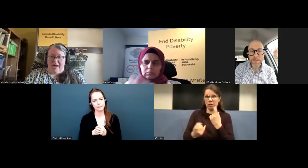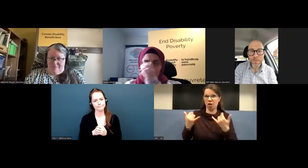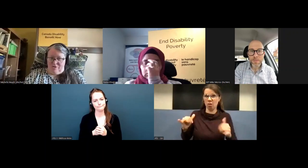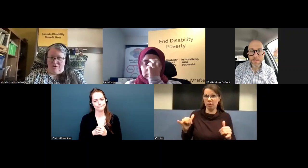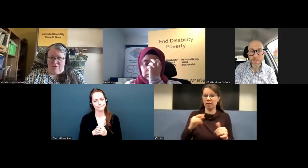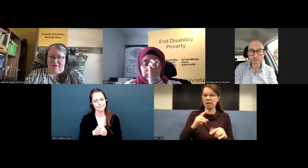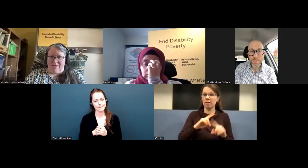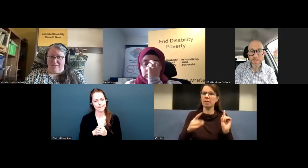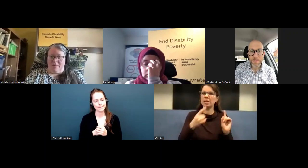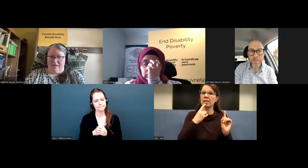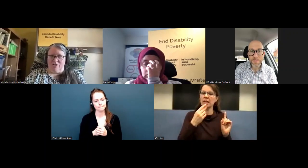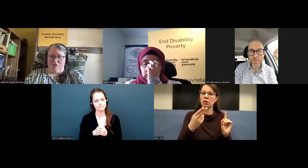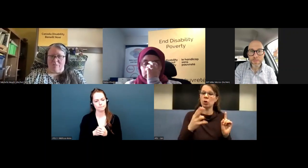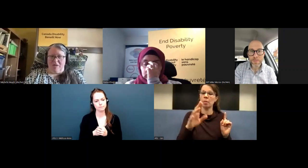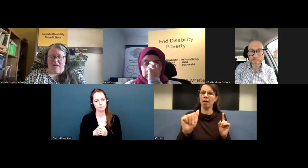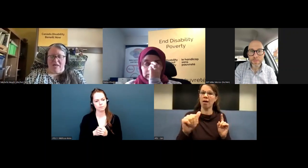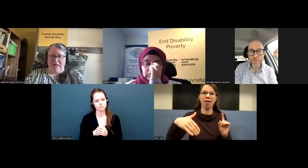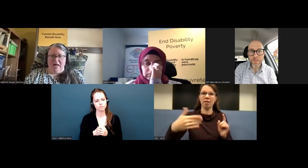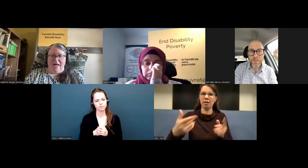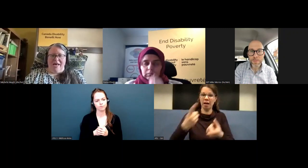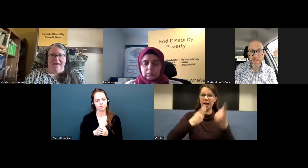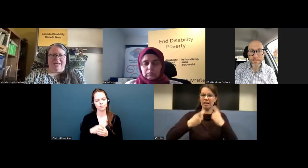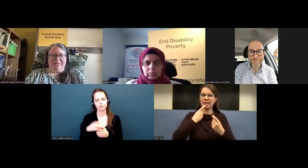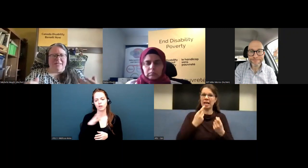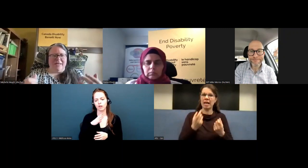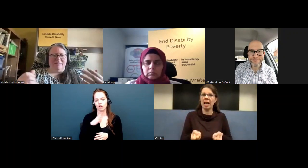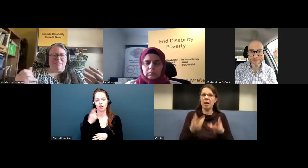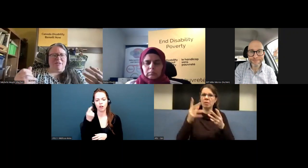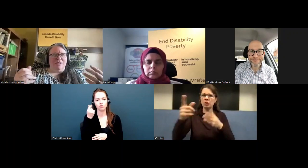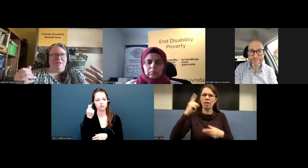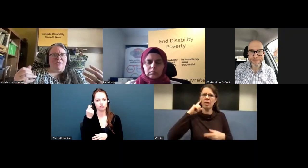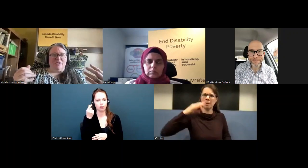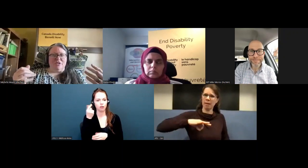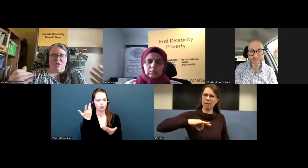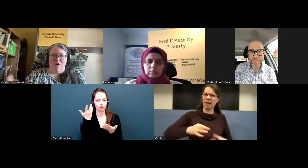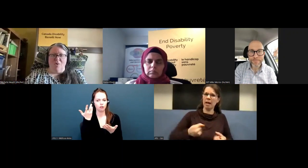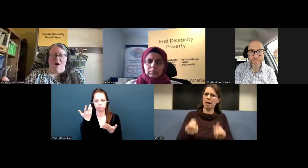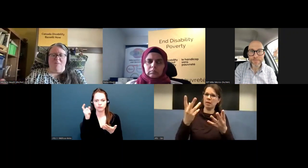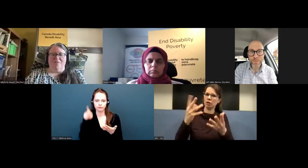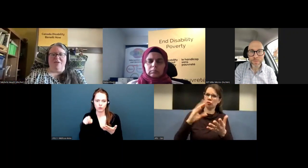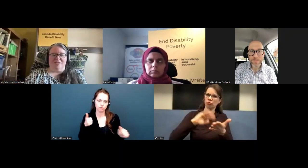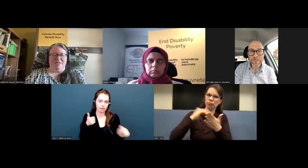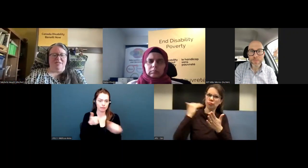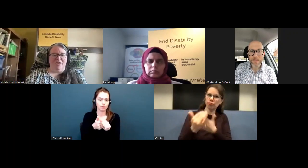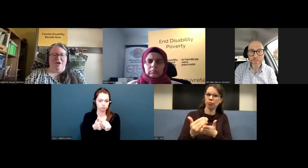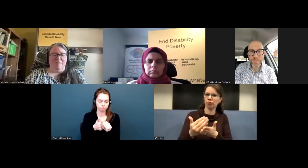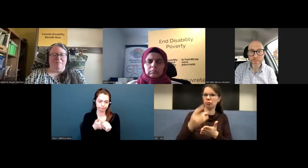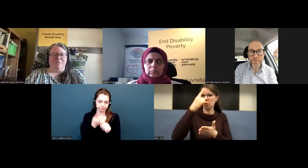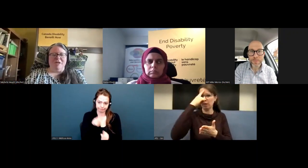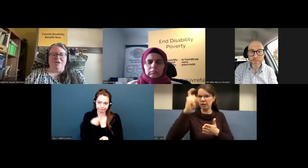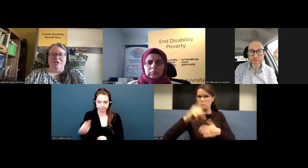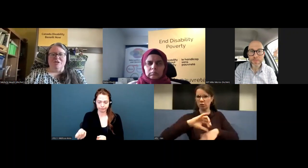HOW MUCH DO YOU THINK THIS BENEFIT SHOULD BE? AND IT SEEMS SO OBVIOUS.